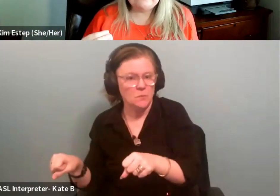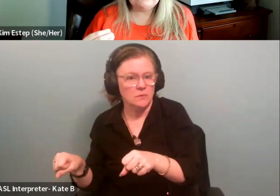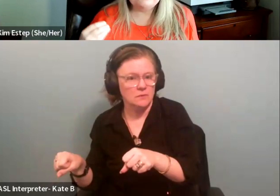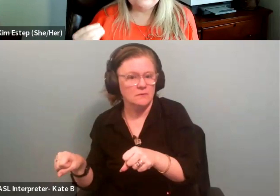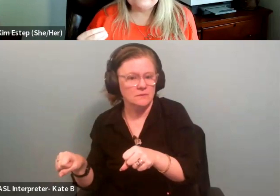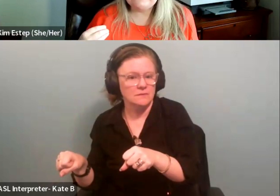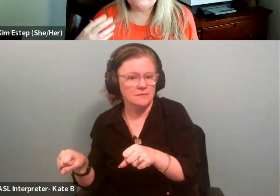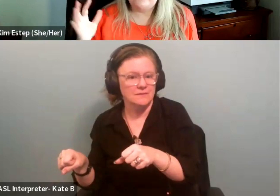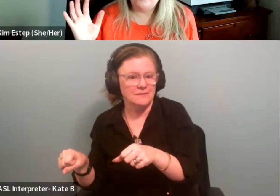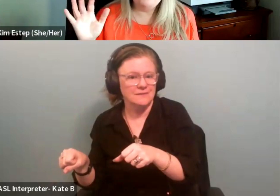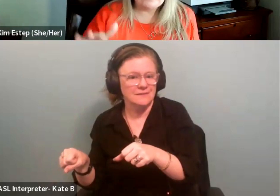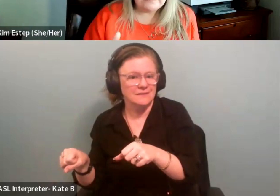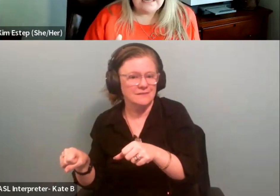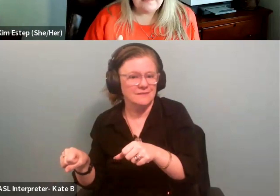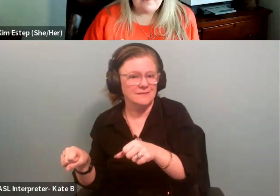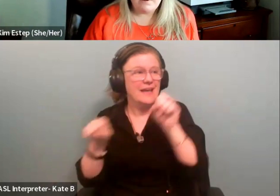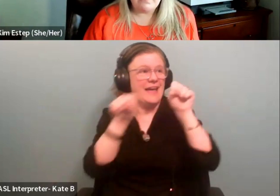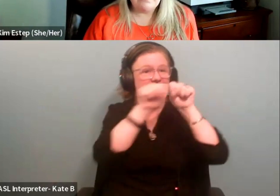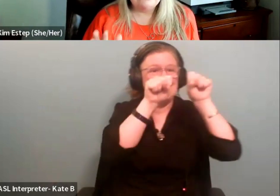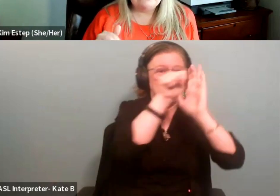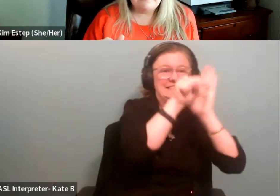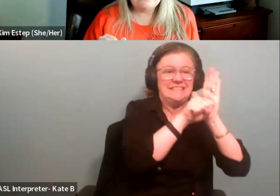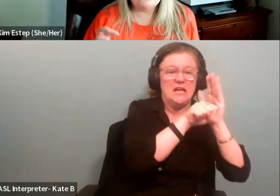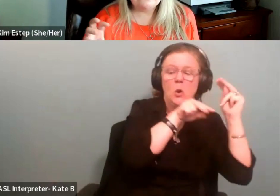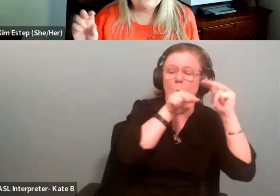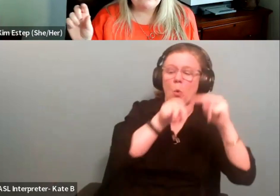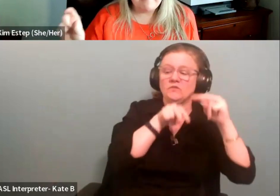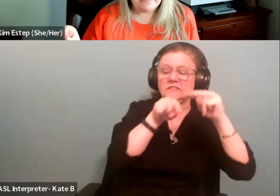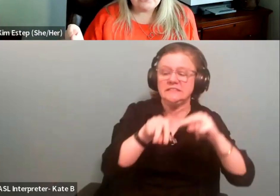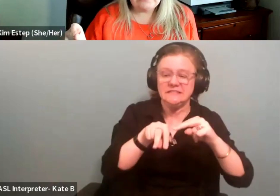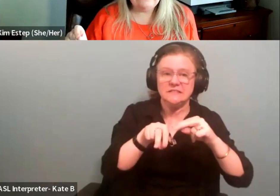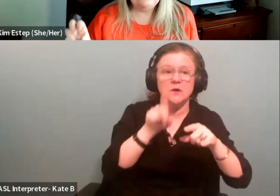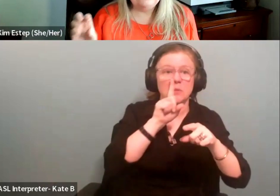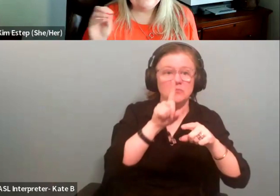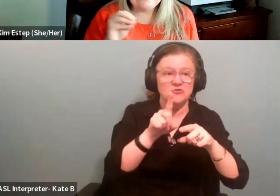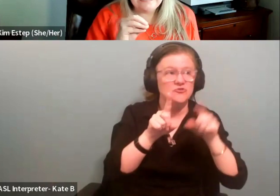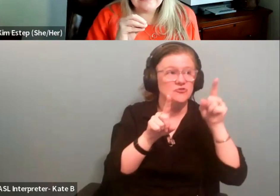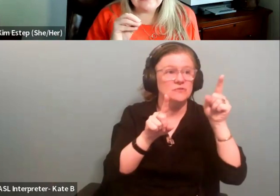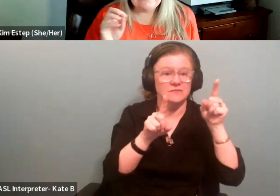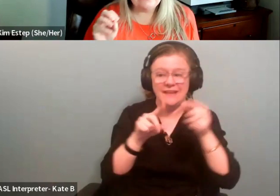systems and states oversee that work to make sure that they're matching the intensity and